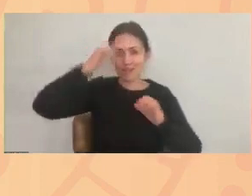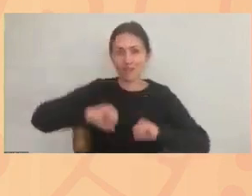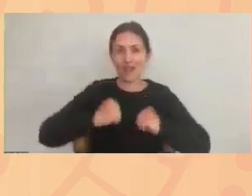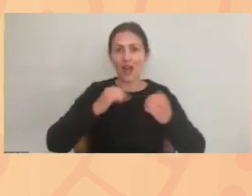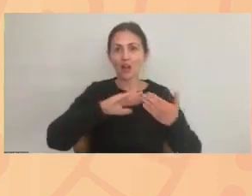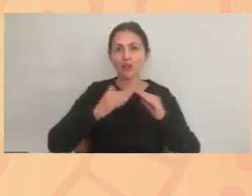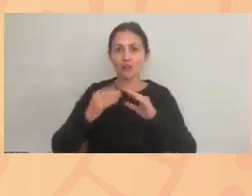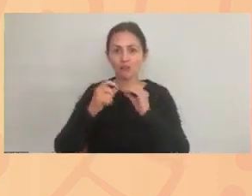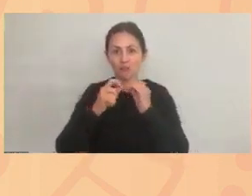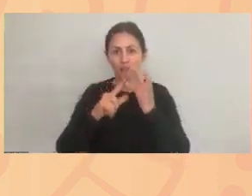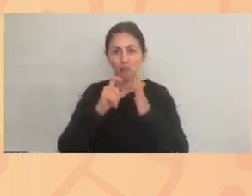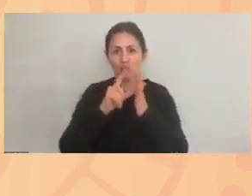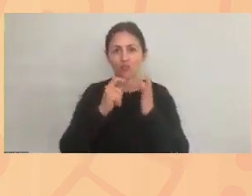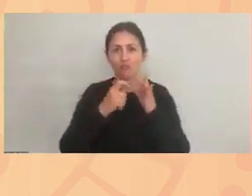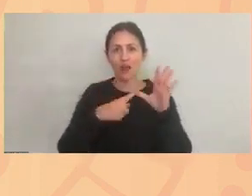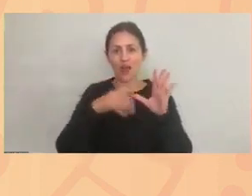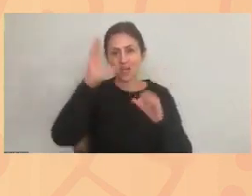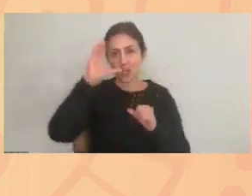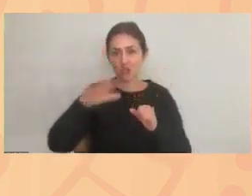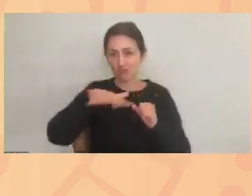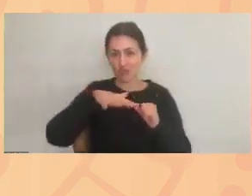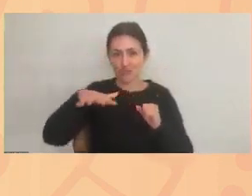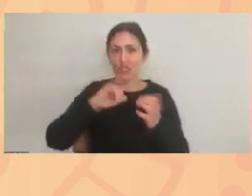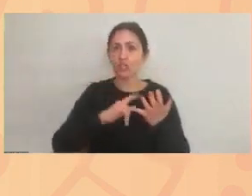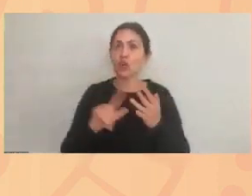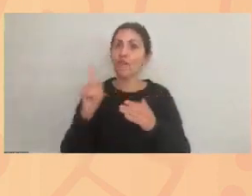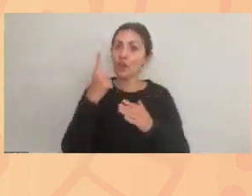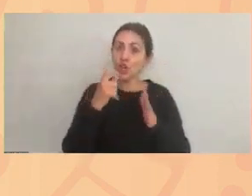so we'd like to first let Patsy Bedford have the first words.